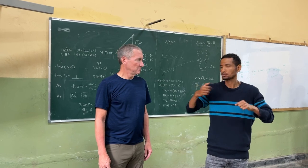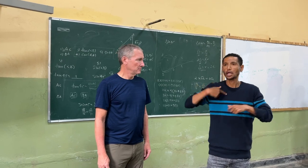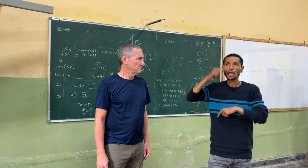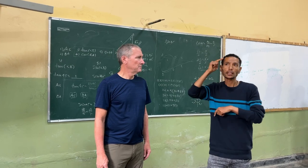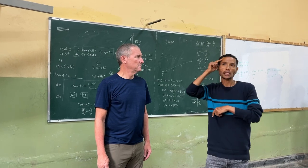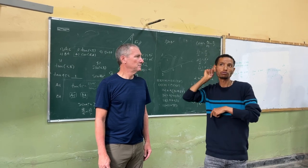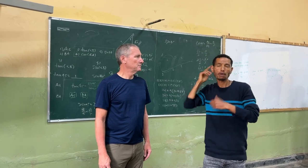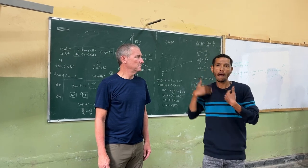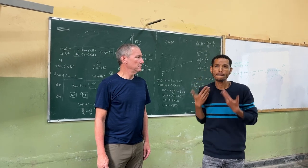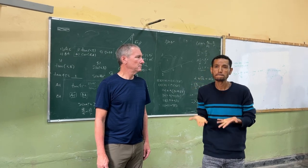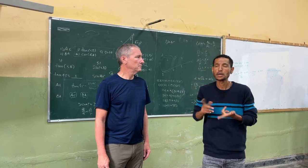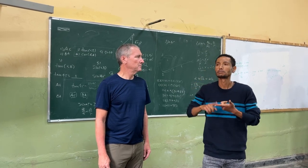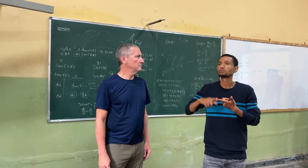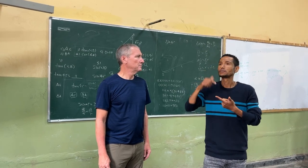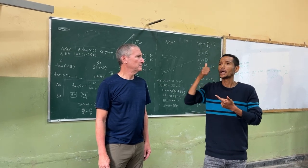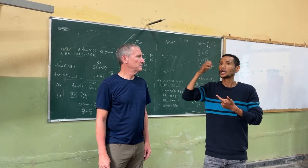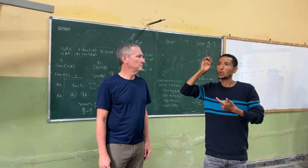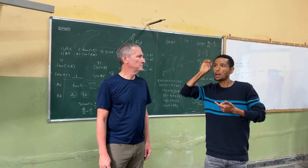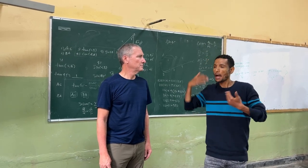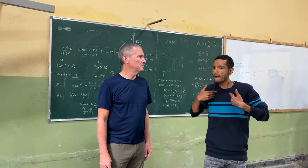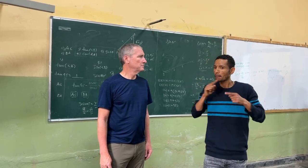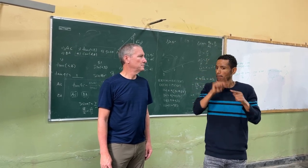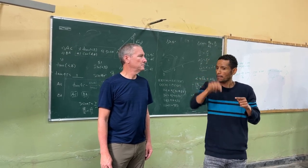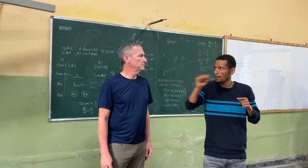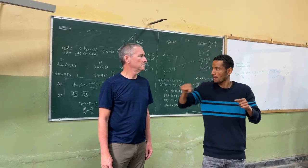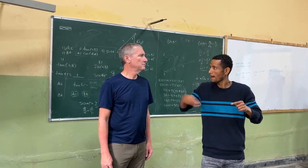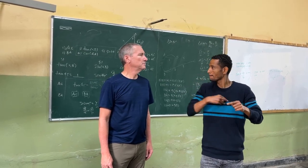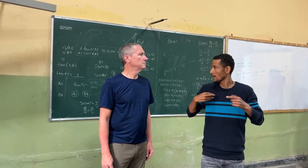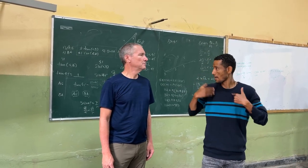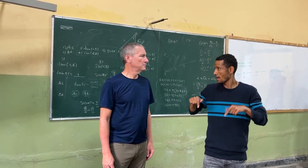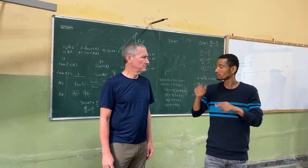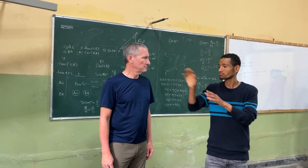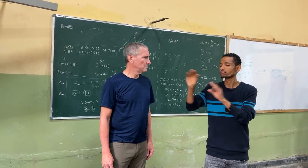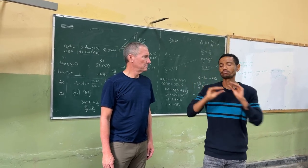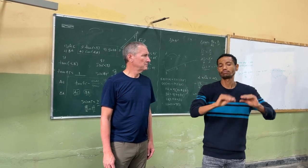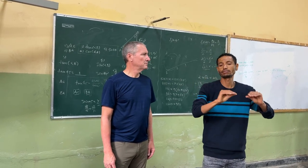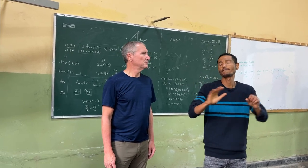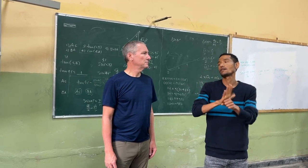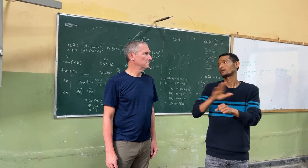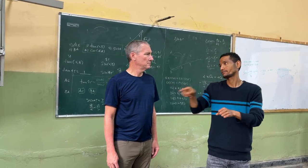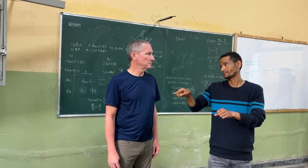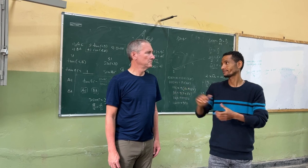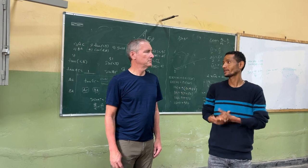We cover Abyssinian, Ethiopian, and other ancient kingdom eras. He teaches it all.